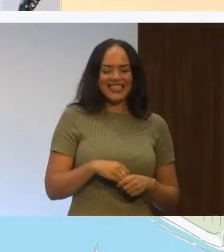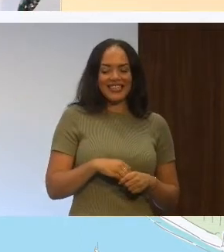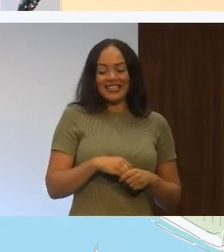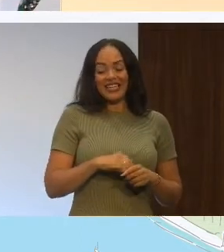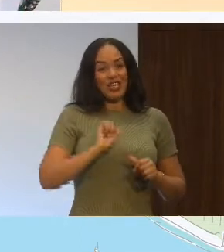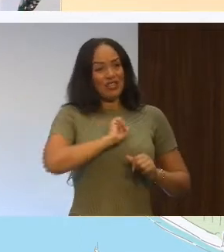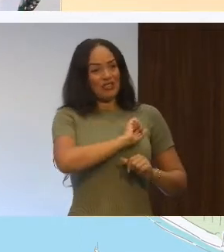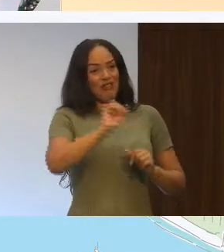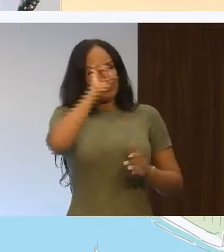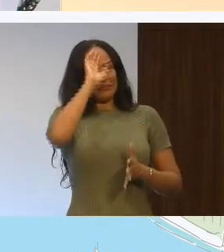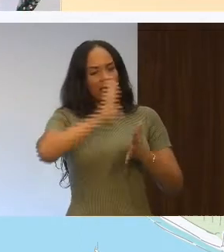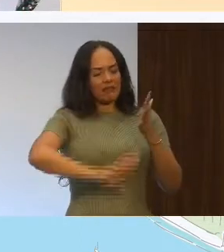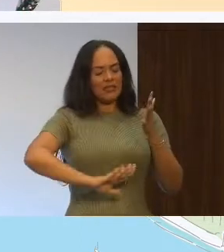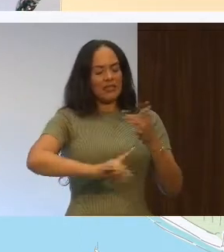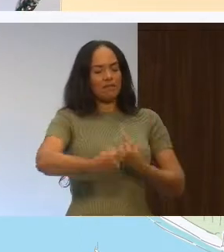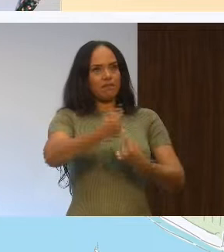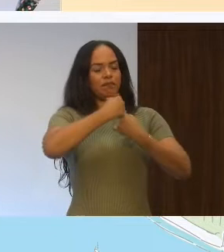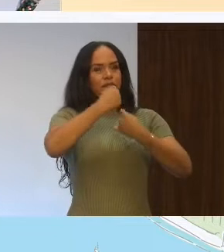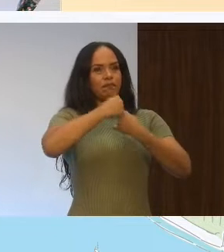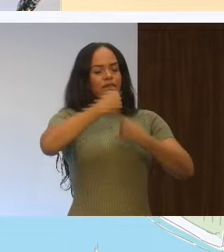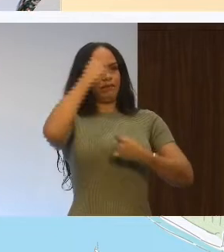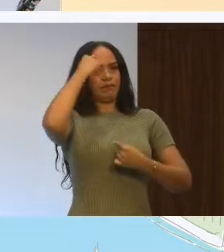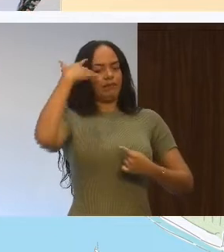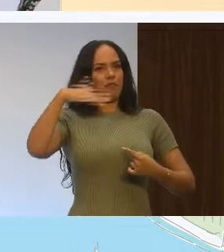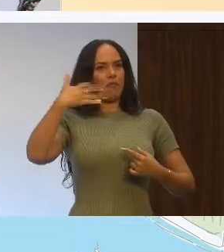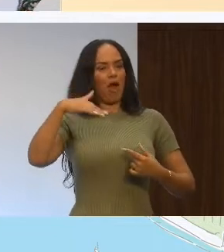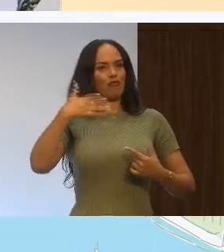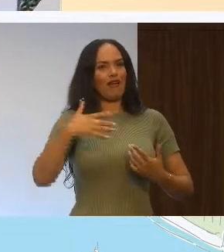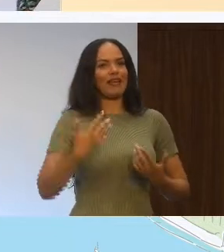during a migraine attack and shown in a kind of current way with emojis.